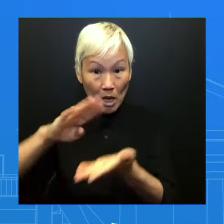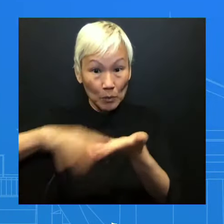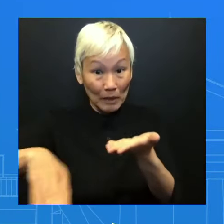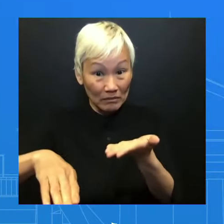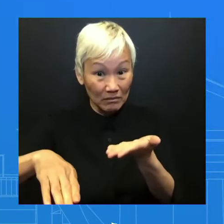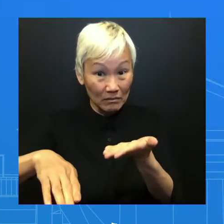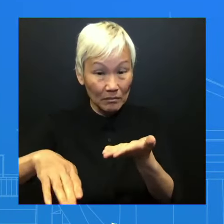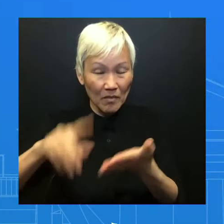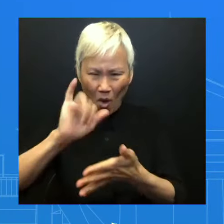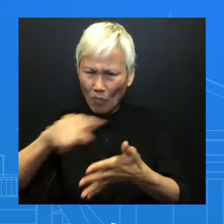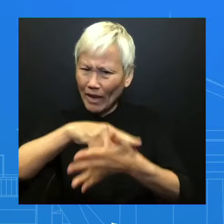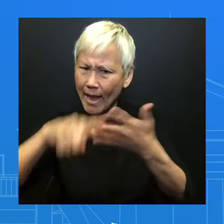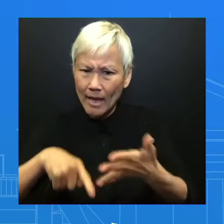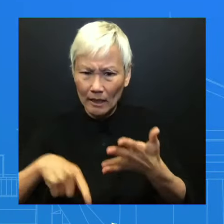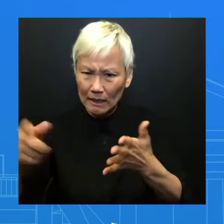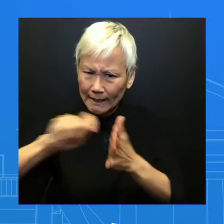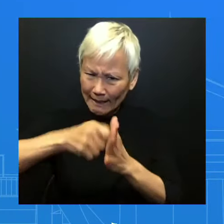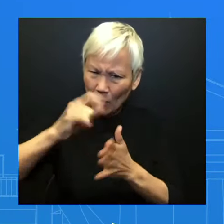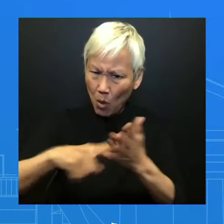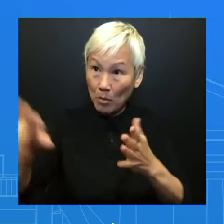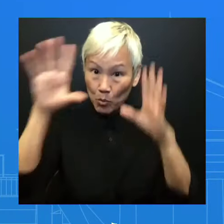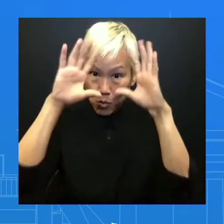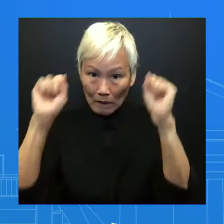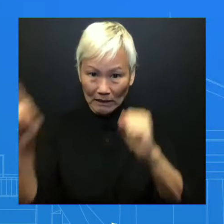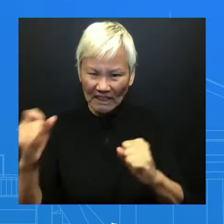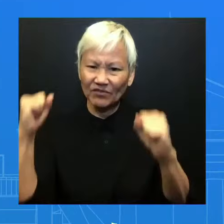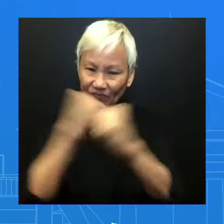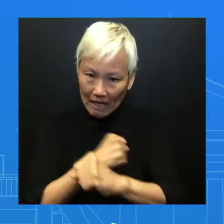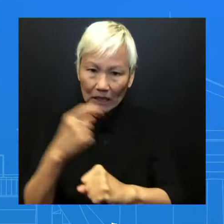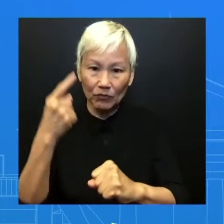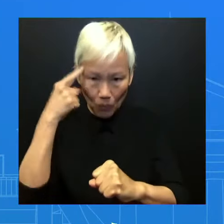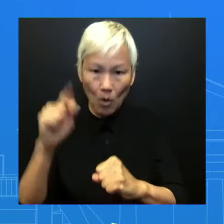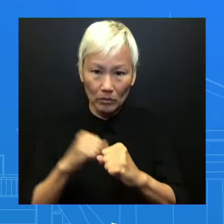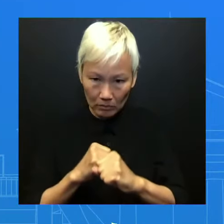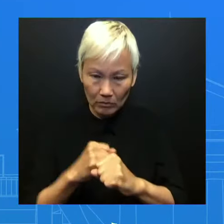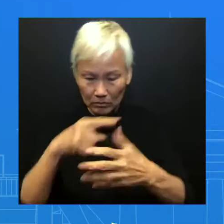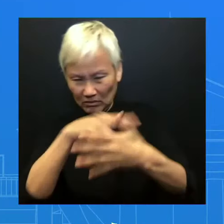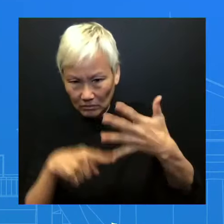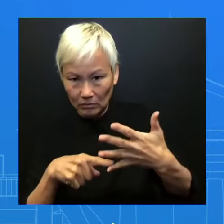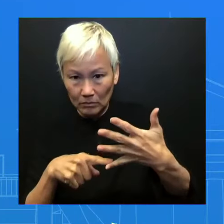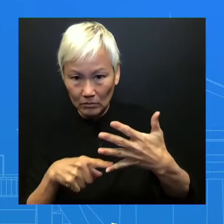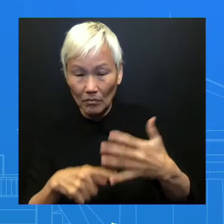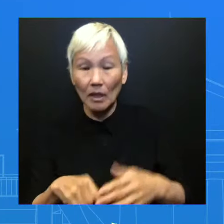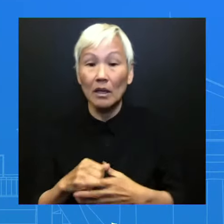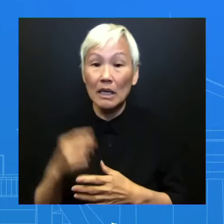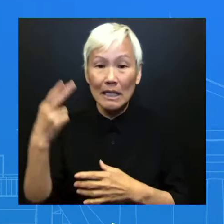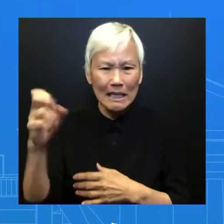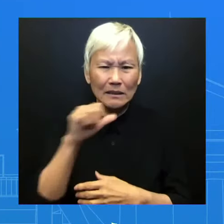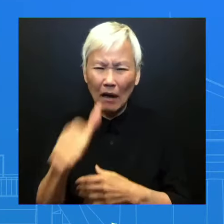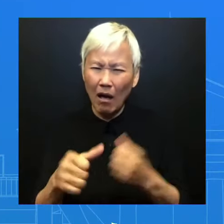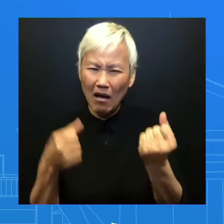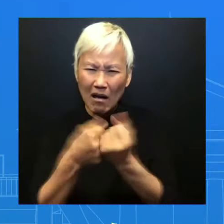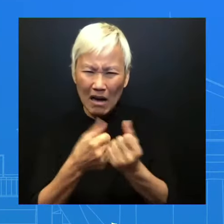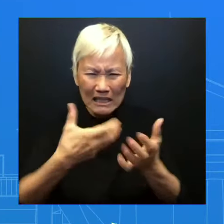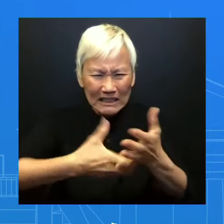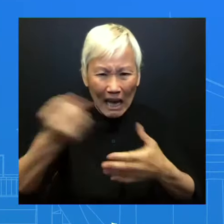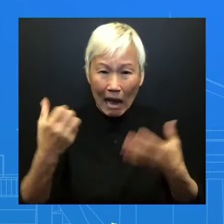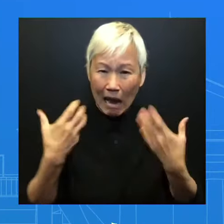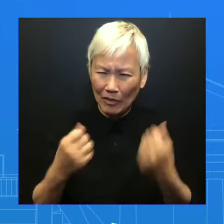to what the President is fighting for. He is not for taking away people's healthcare; we're talking about 21 million people. He's not for that.